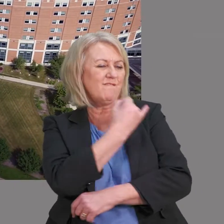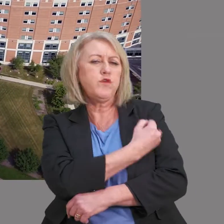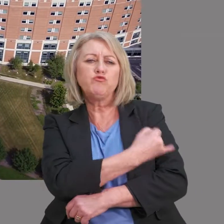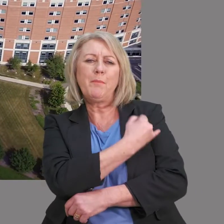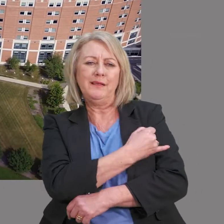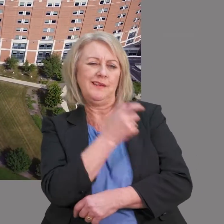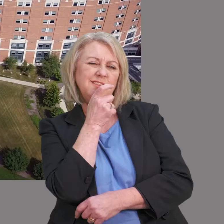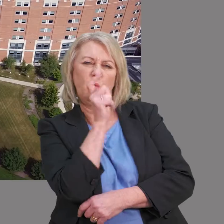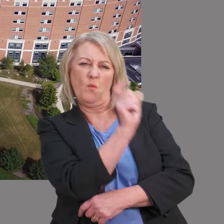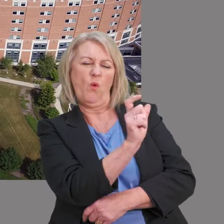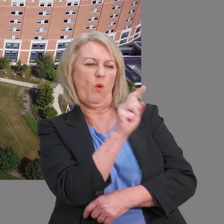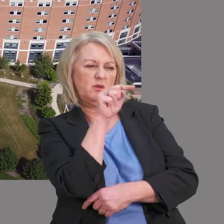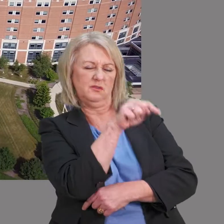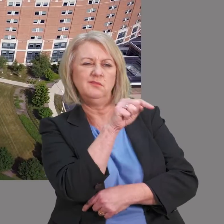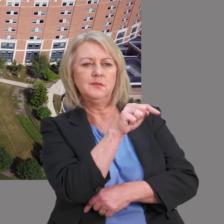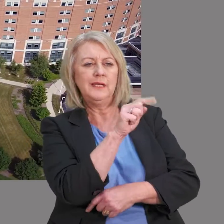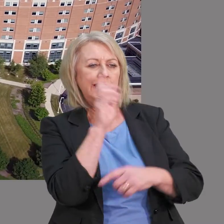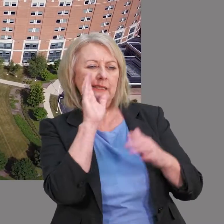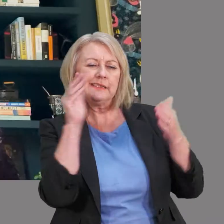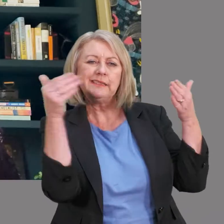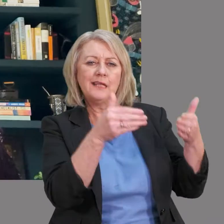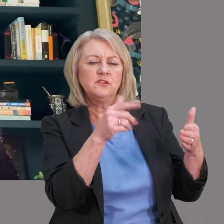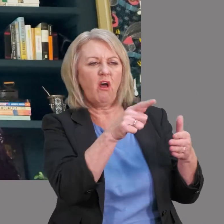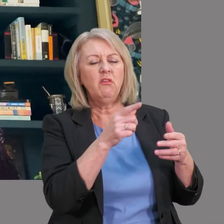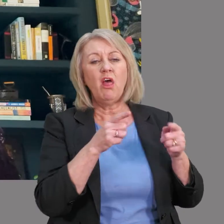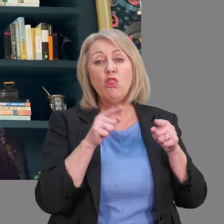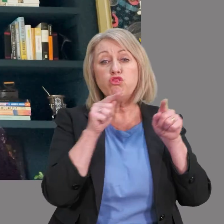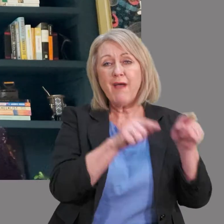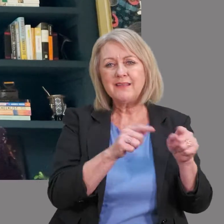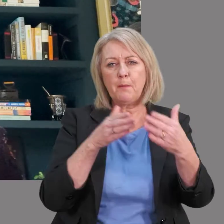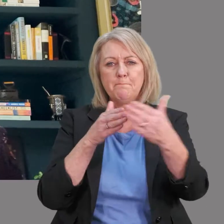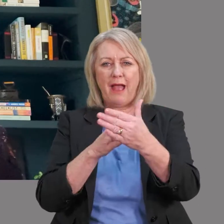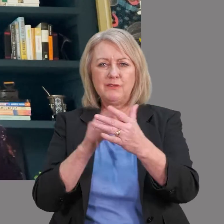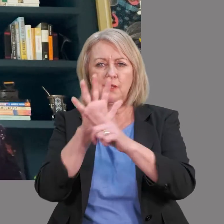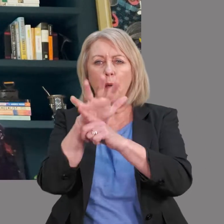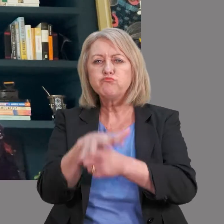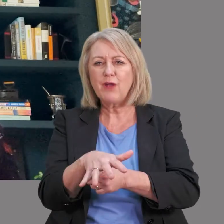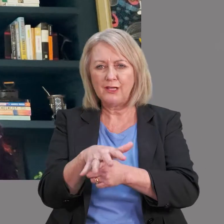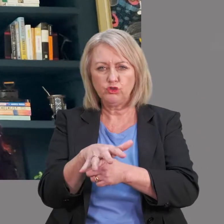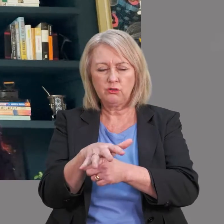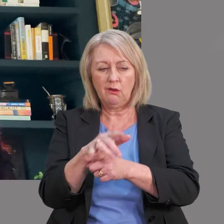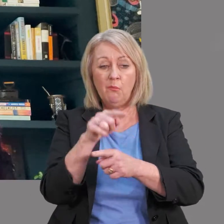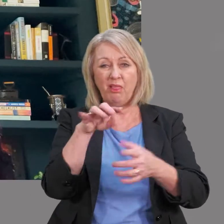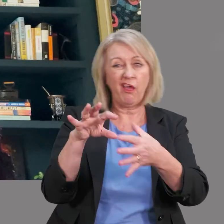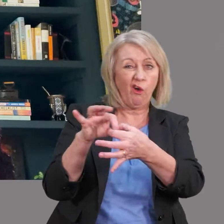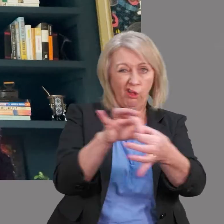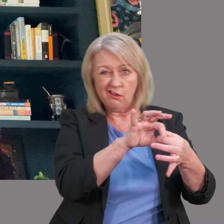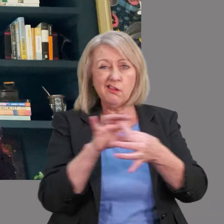Vulnerability, as a concept in maternal health, is centred around threats, barriers, and reparations,